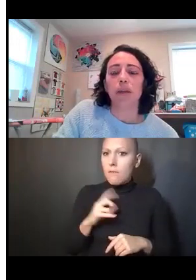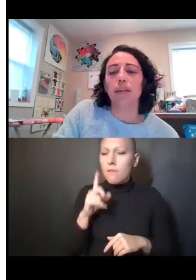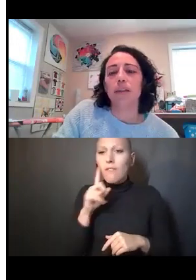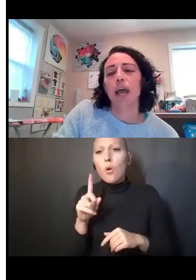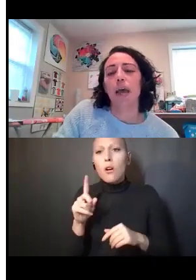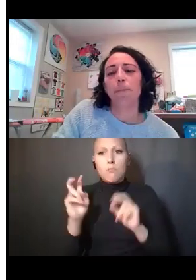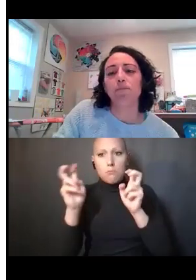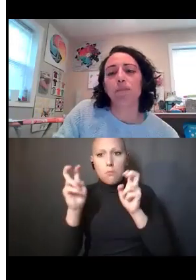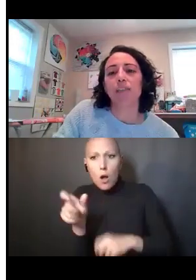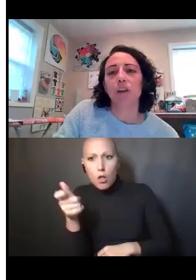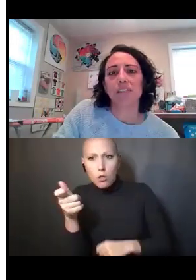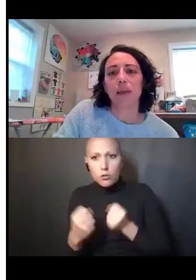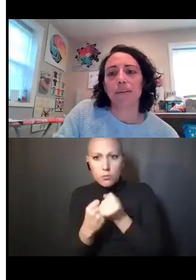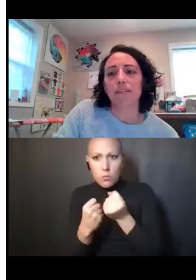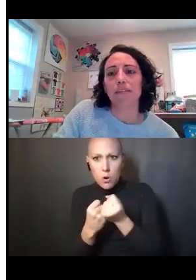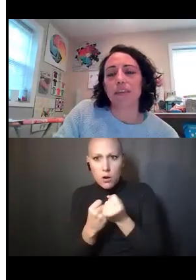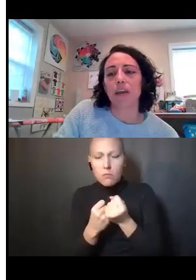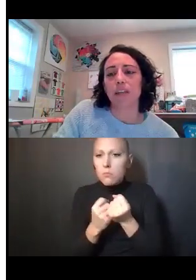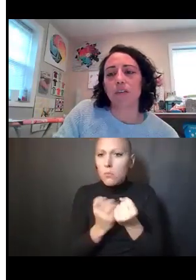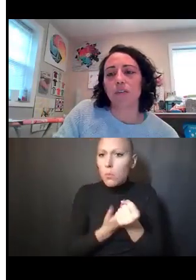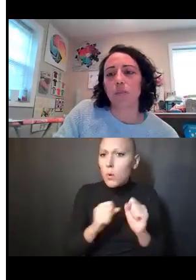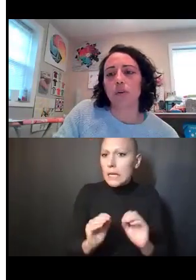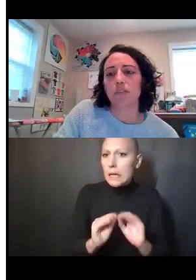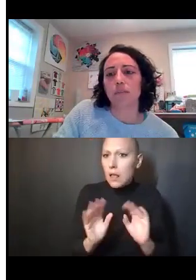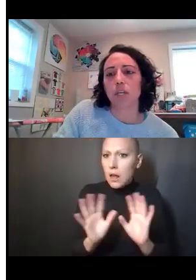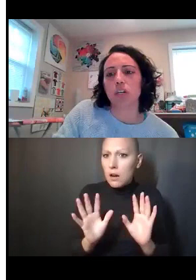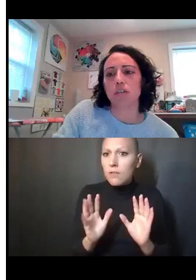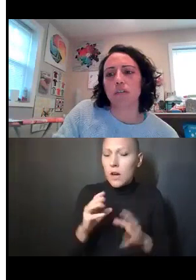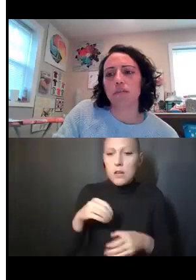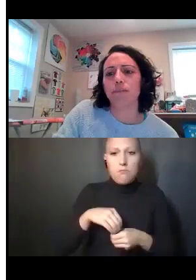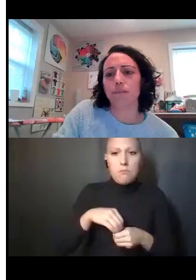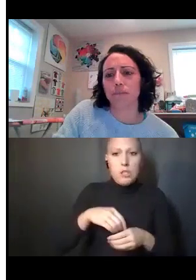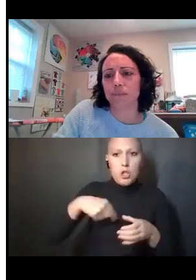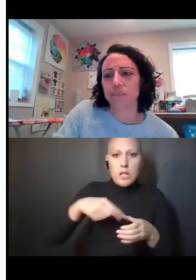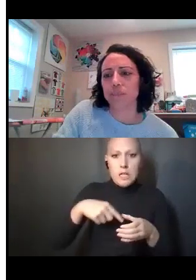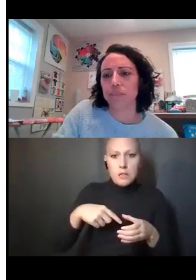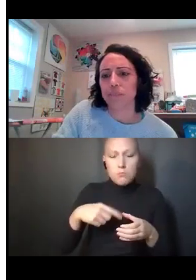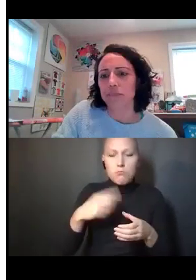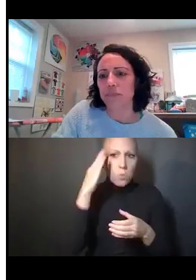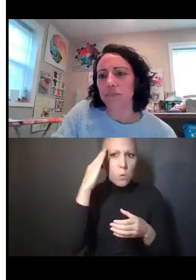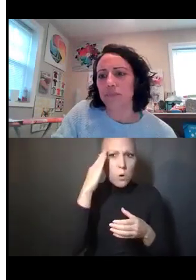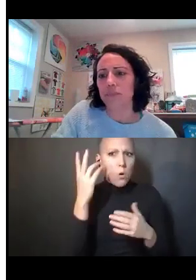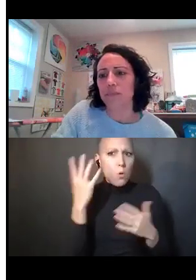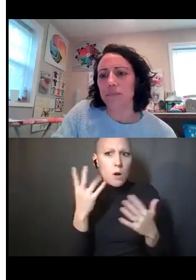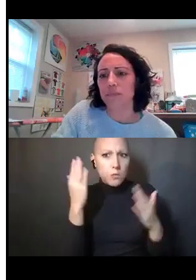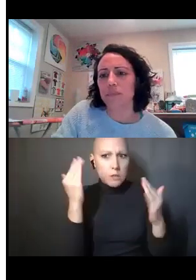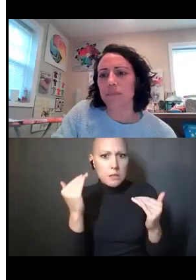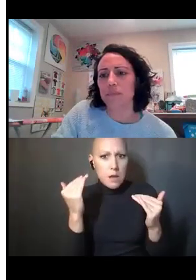that they're expecting to see on the other support submissions. Michelle Bulls: And I think the question is valid, right?